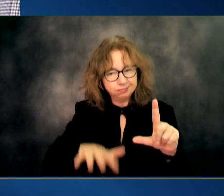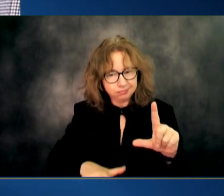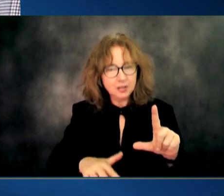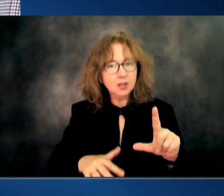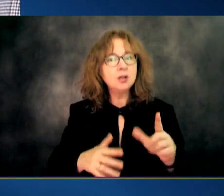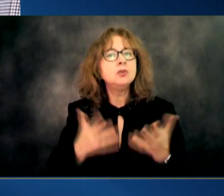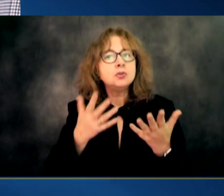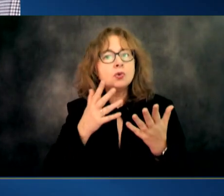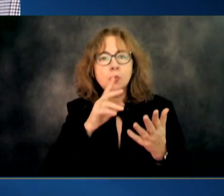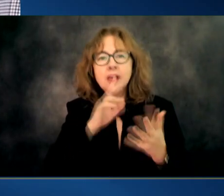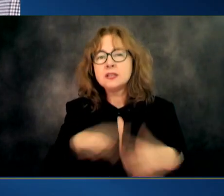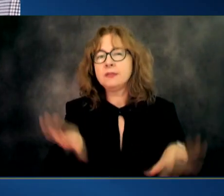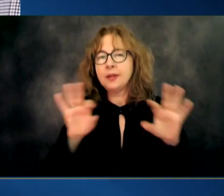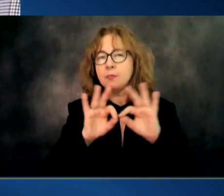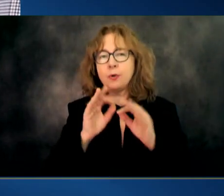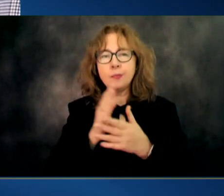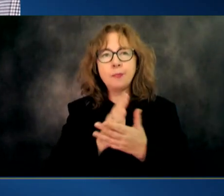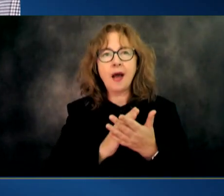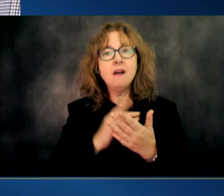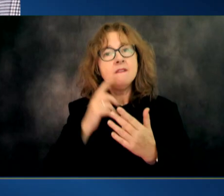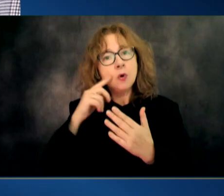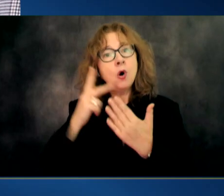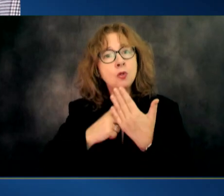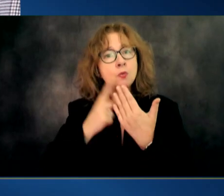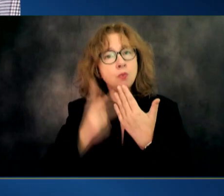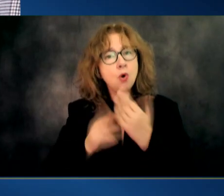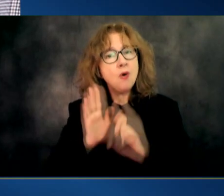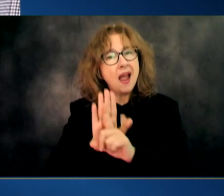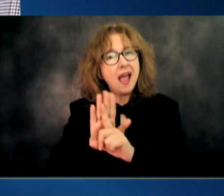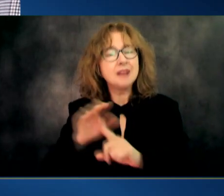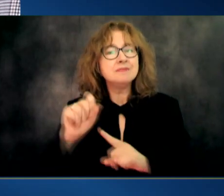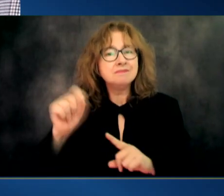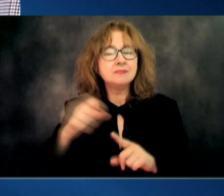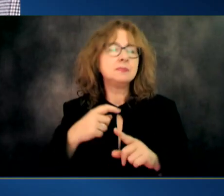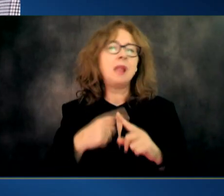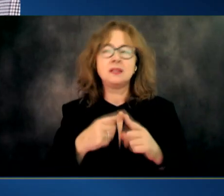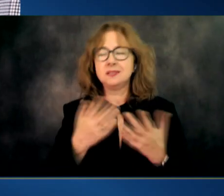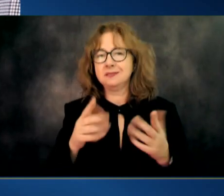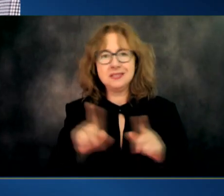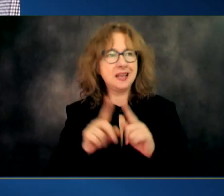aspect of both the program. But just what we've all been talking about here today which is that